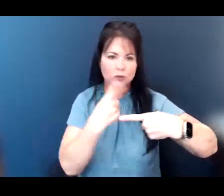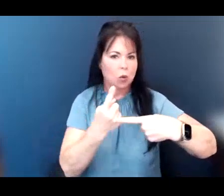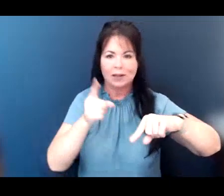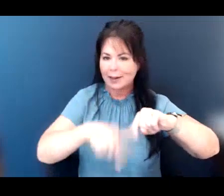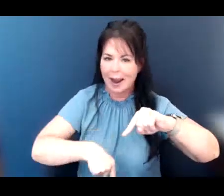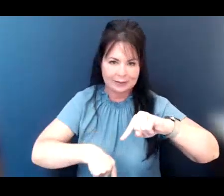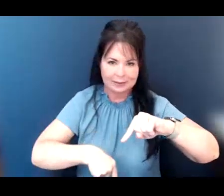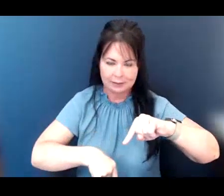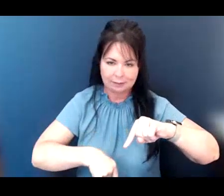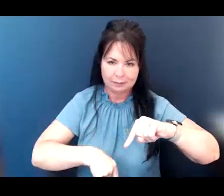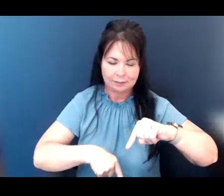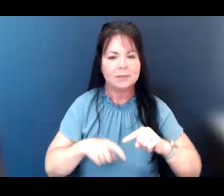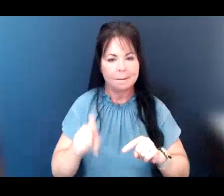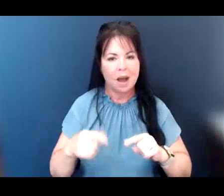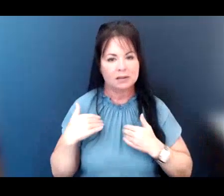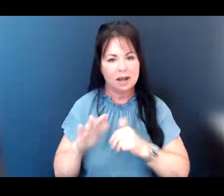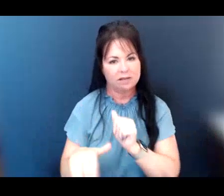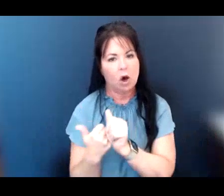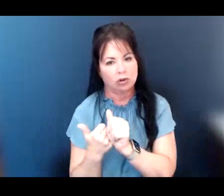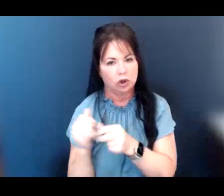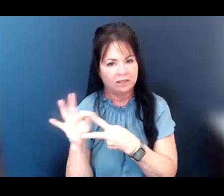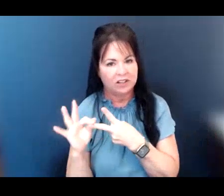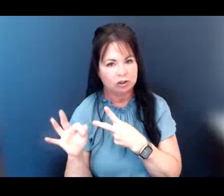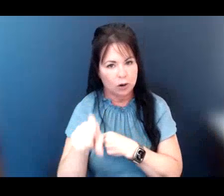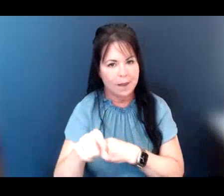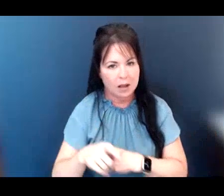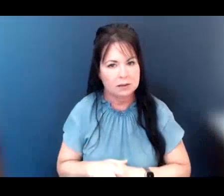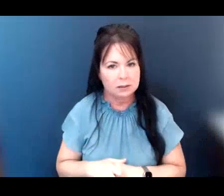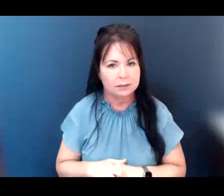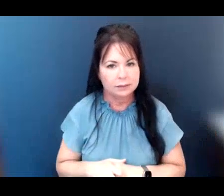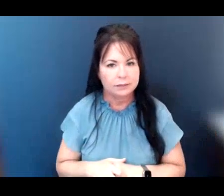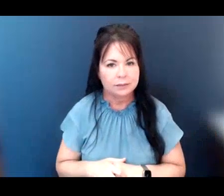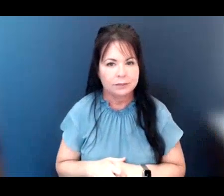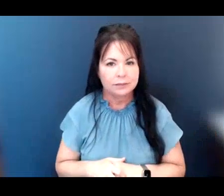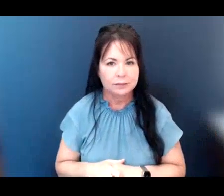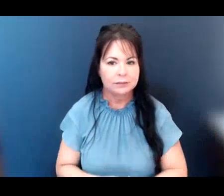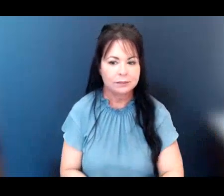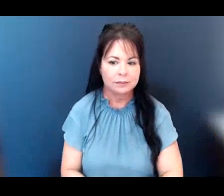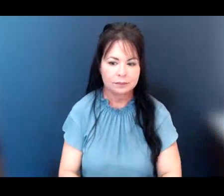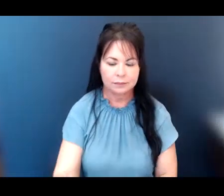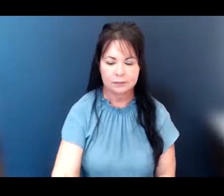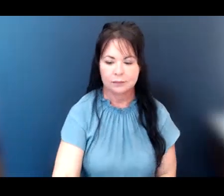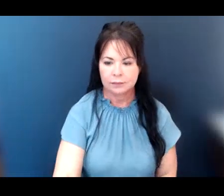That's it. This is Jess. Thank you, Becky.